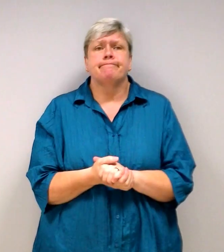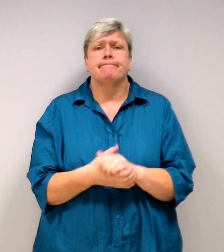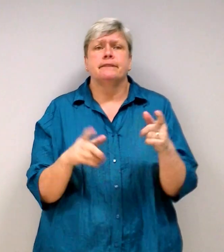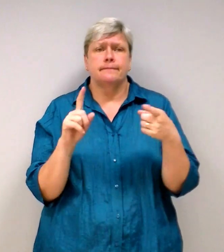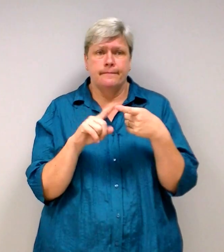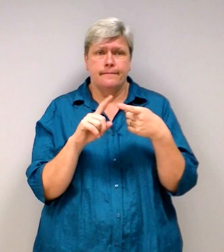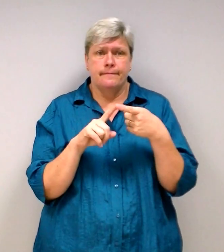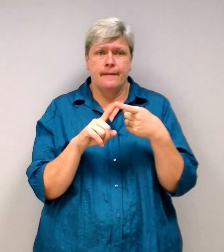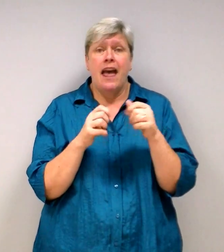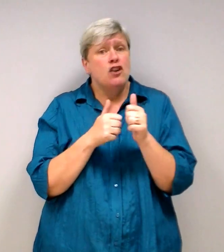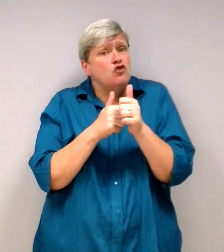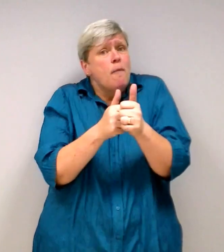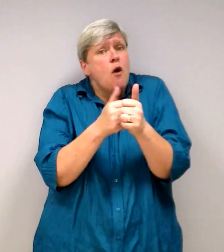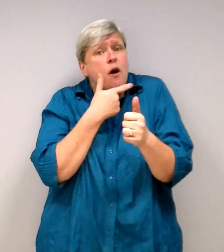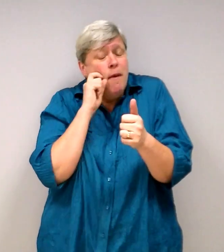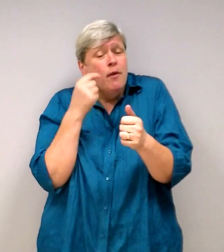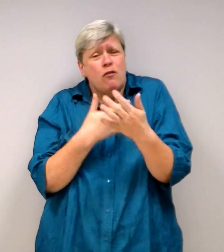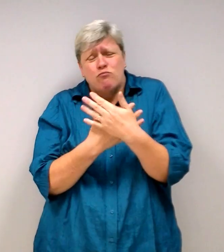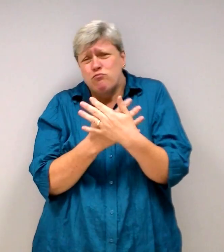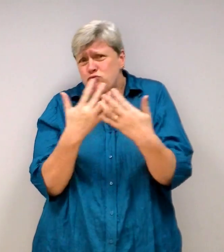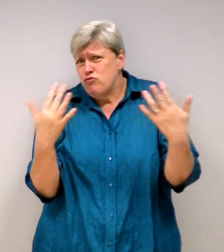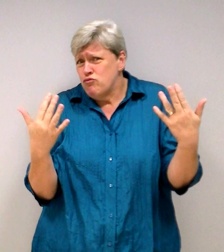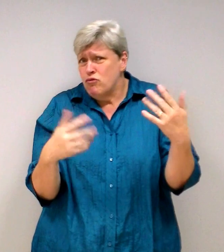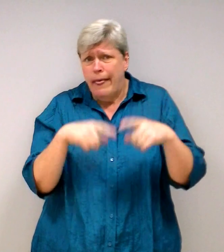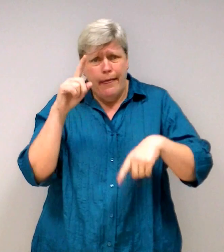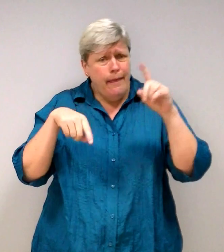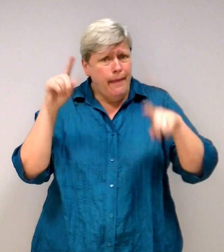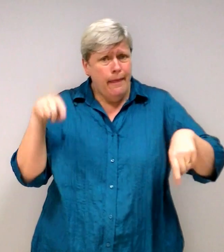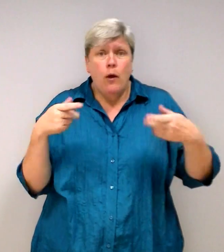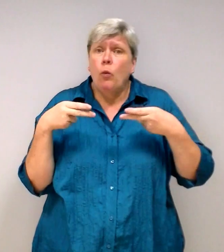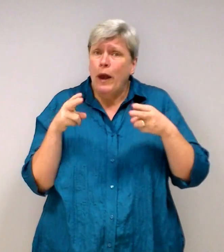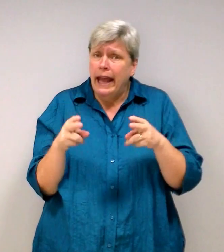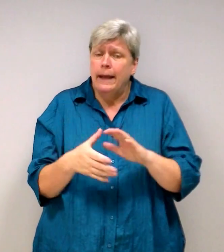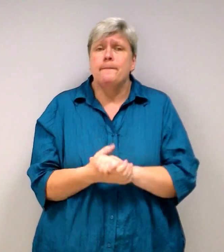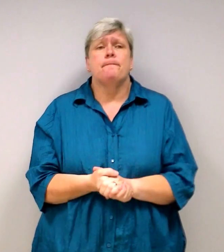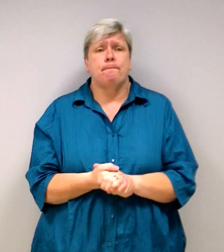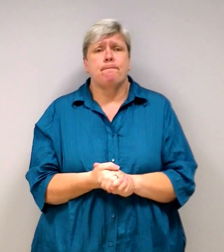We support people in many different ways: